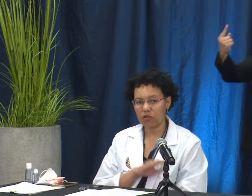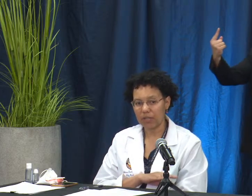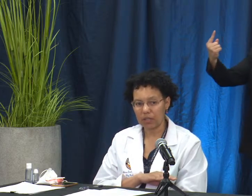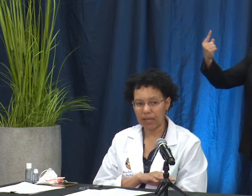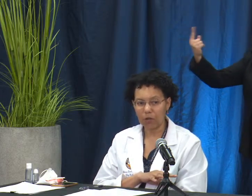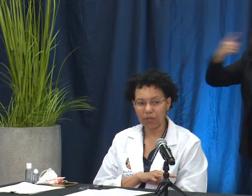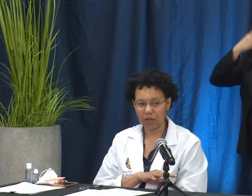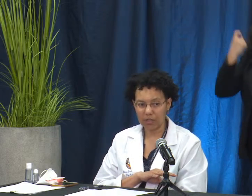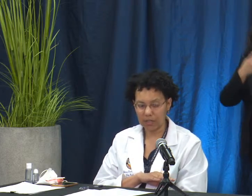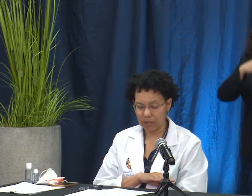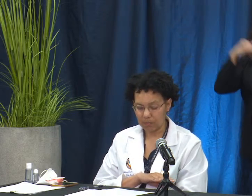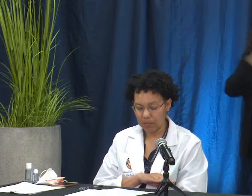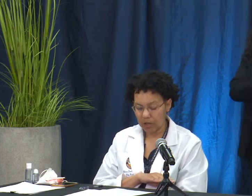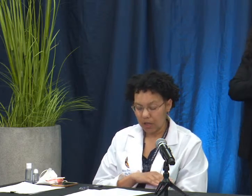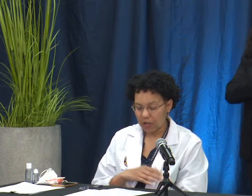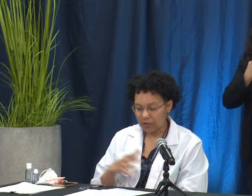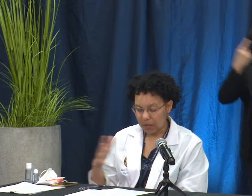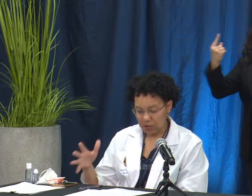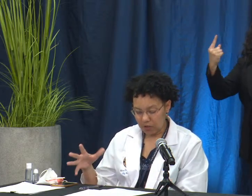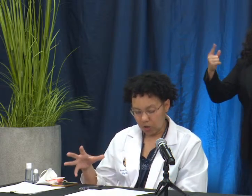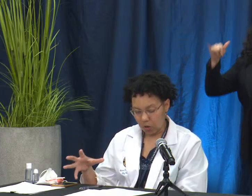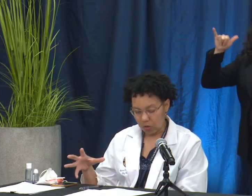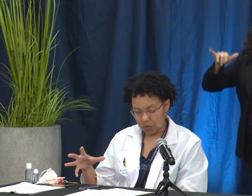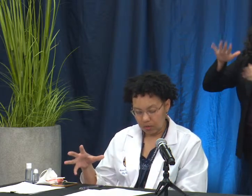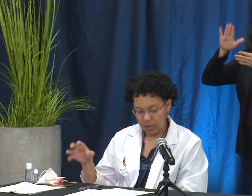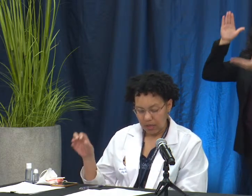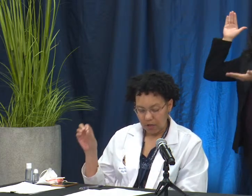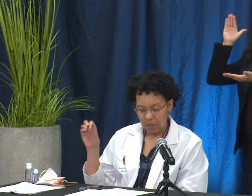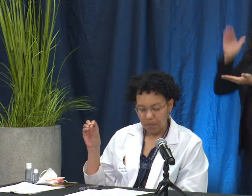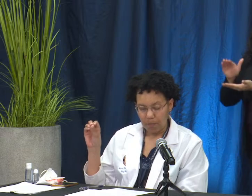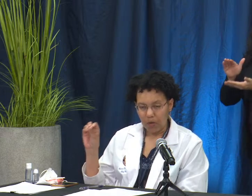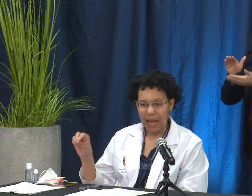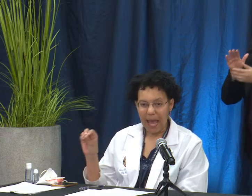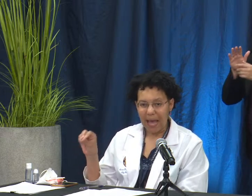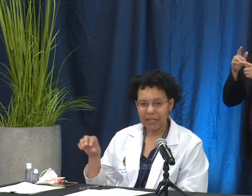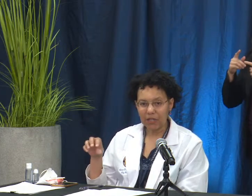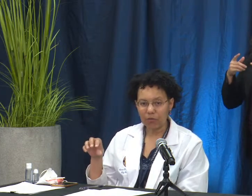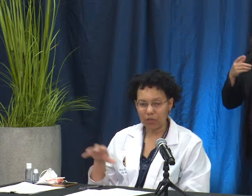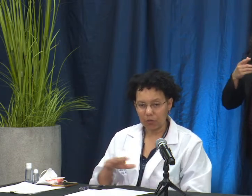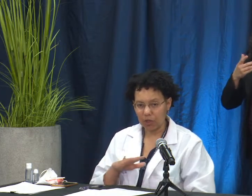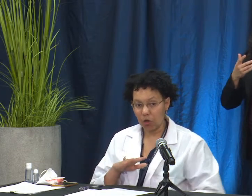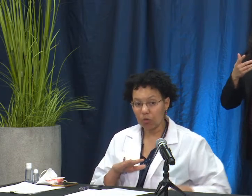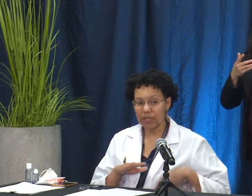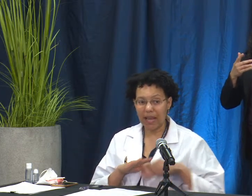stress on the healthcare system, so that was the goal. We had - so the goal is to